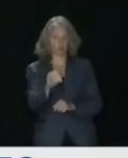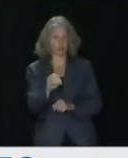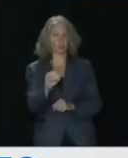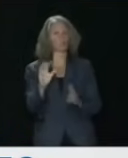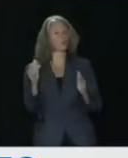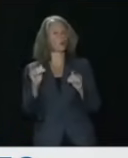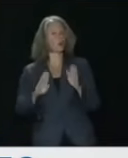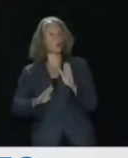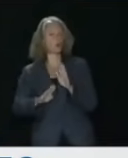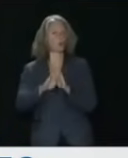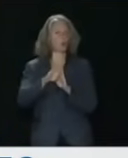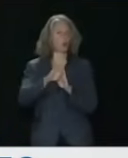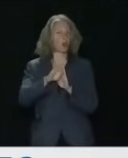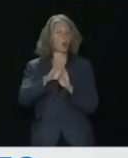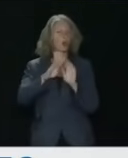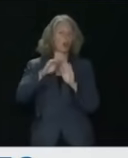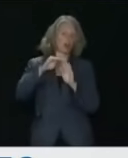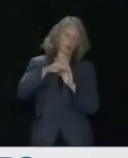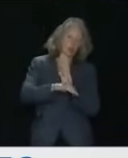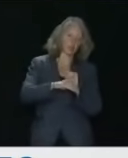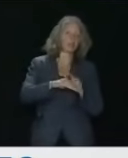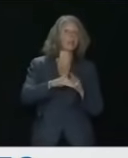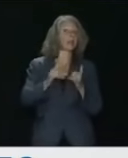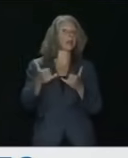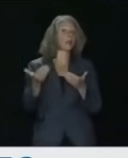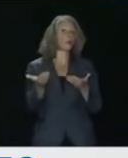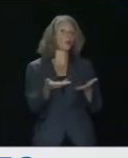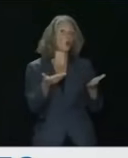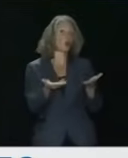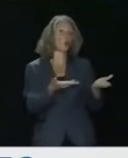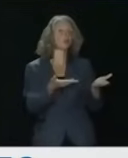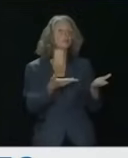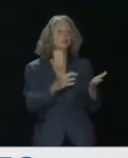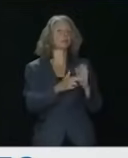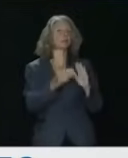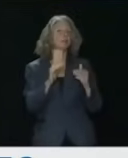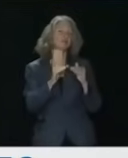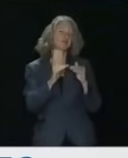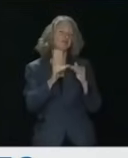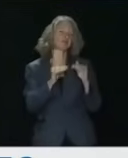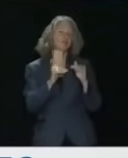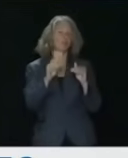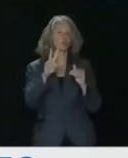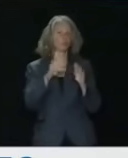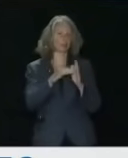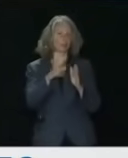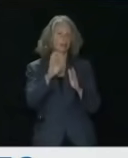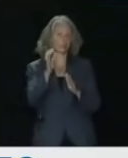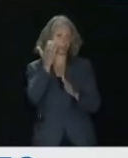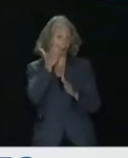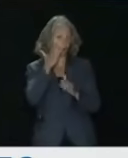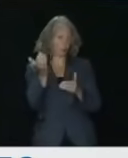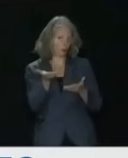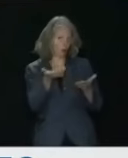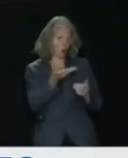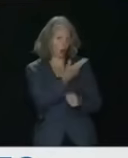THE NUMBER OF PEOPLE